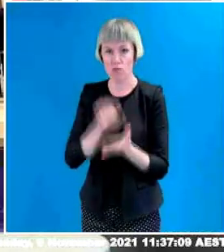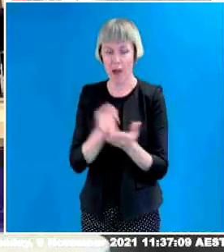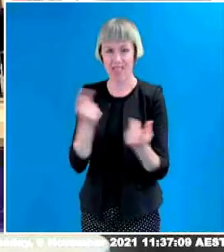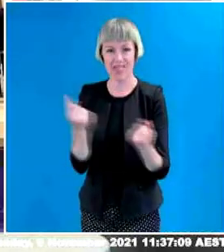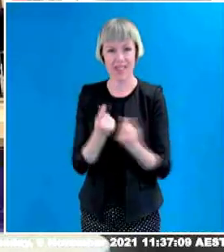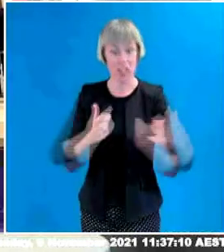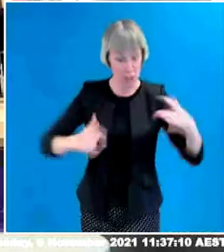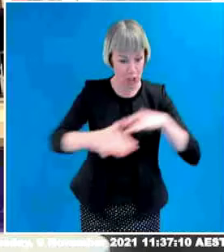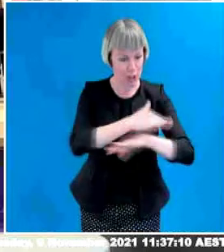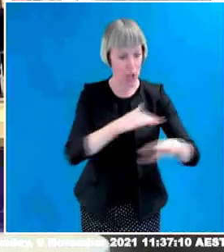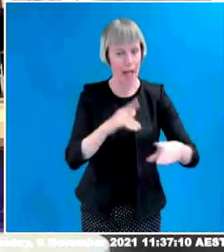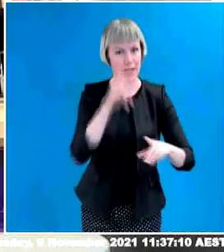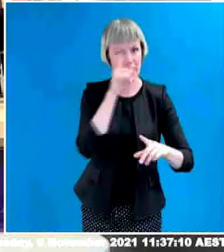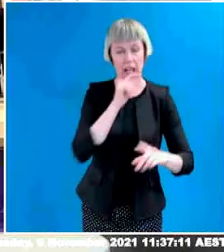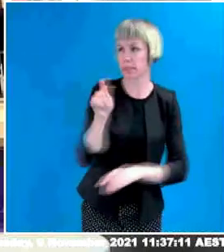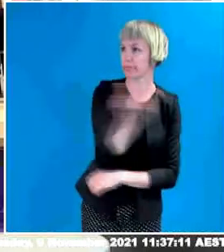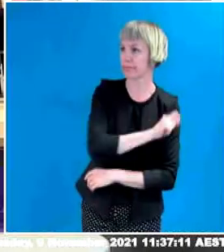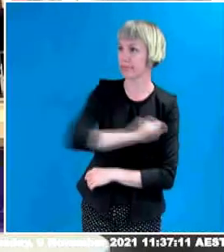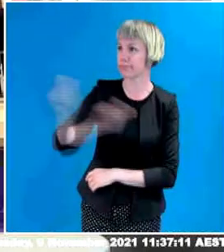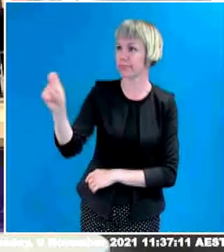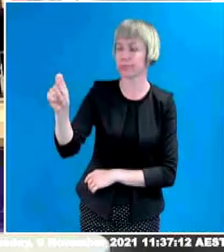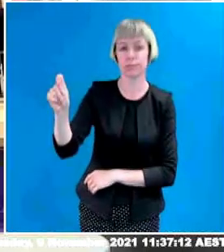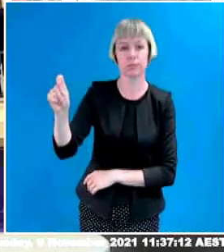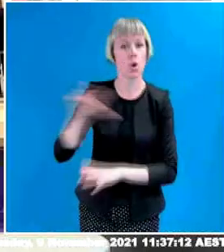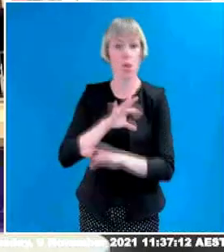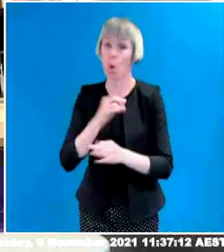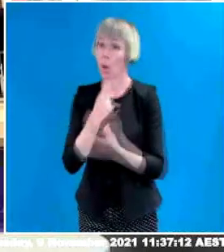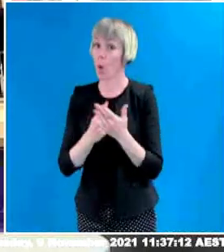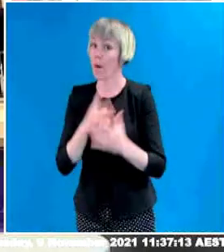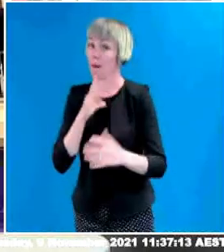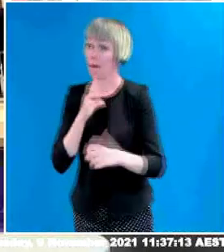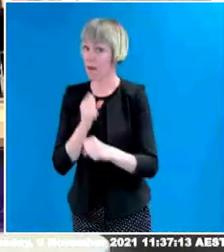They also are considering whether companies could be fined, whether boards